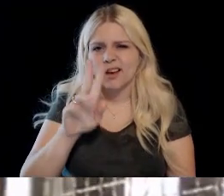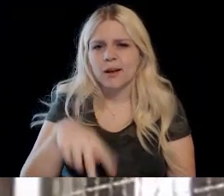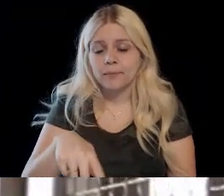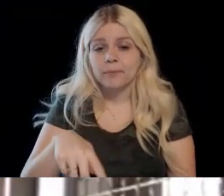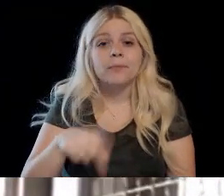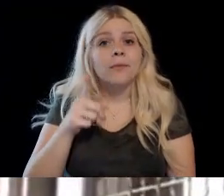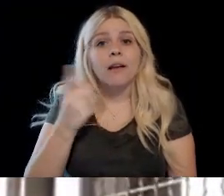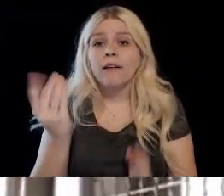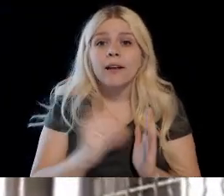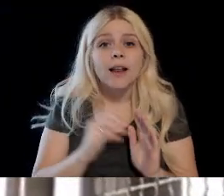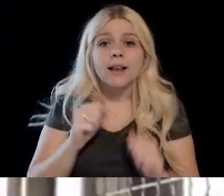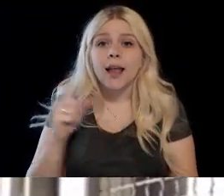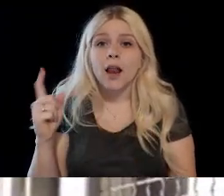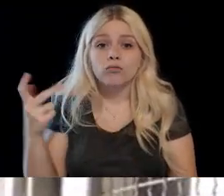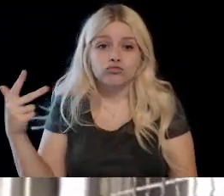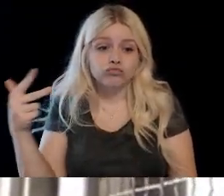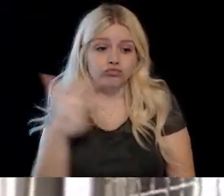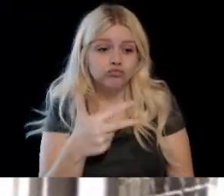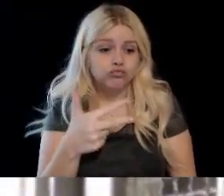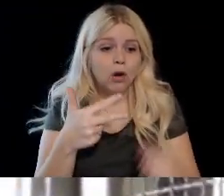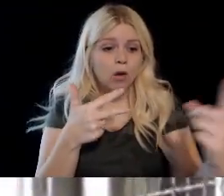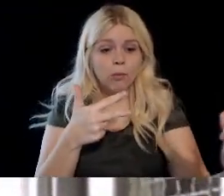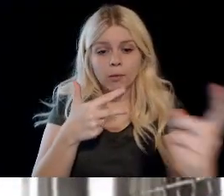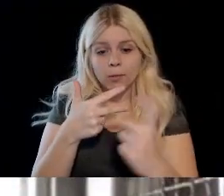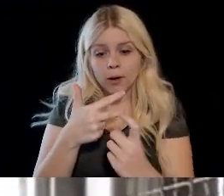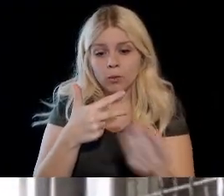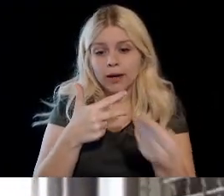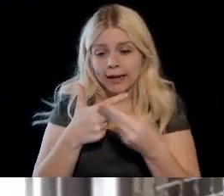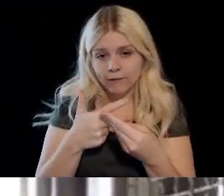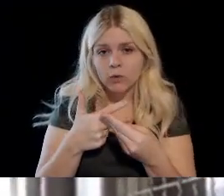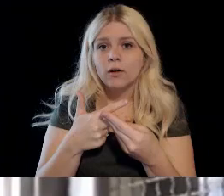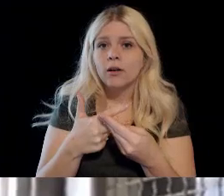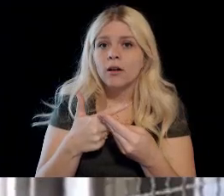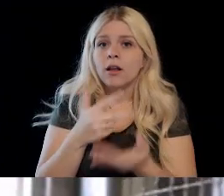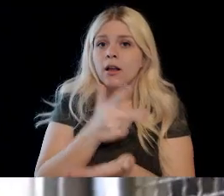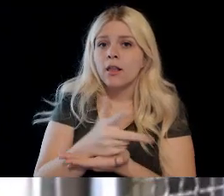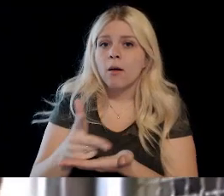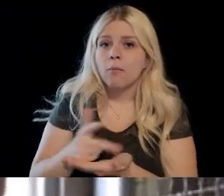will bring them right out to the curb. The parking lots open just a little bit for deliveries